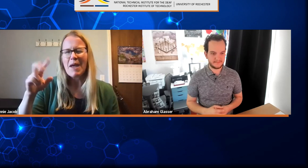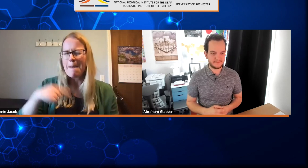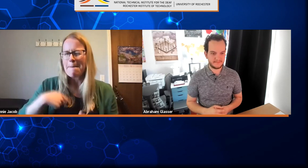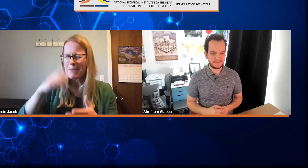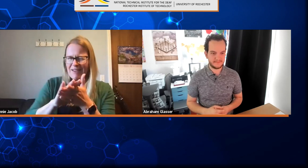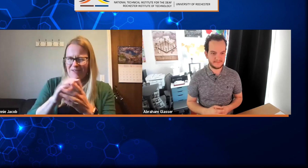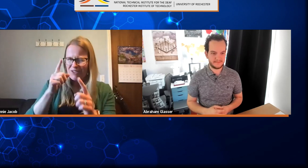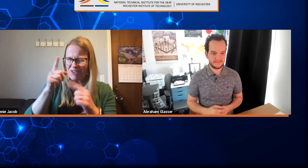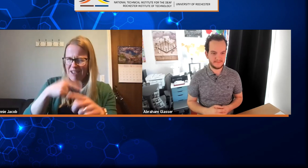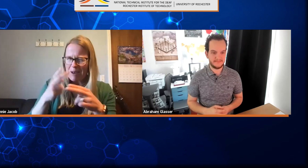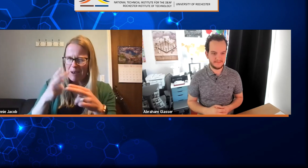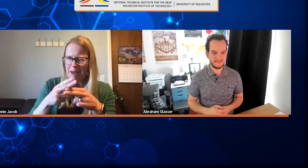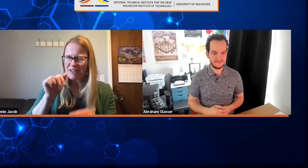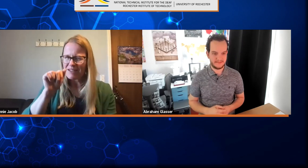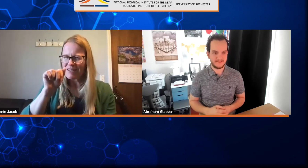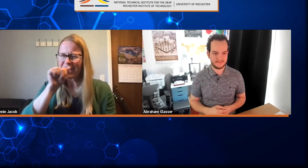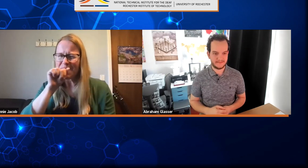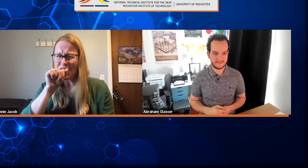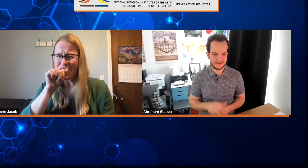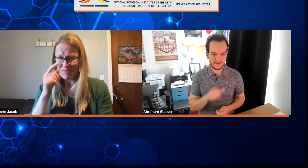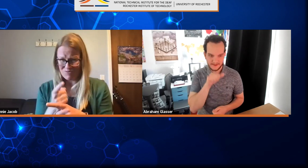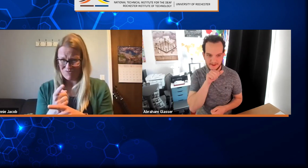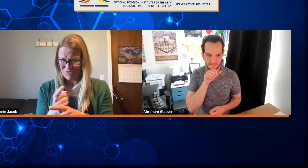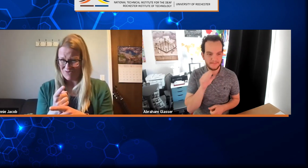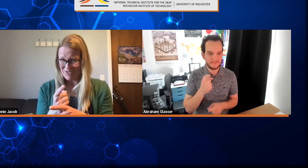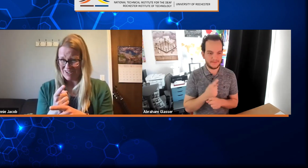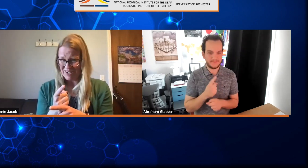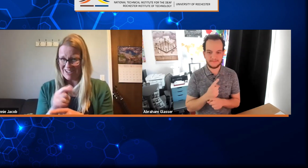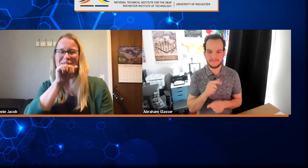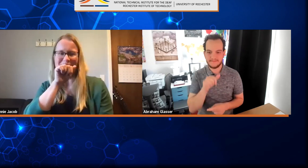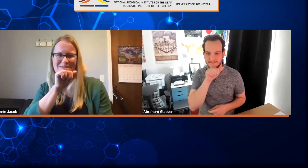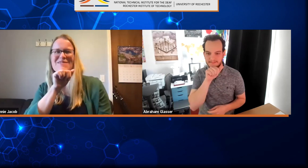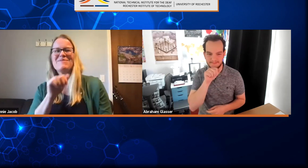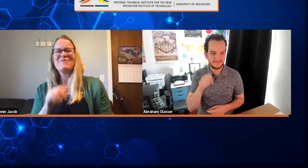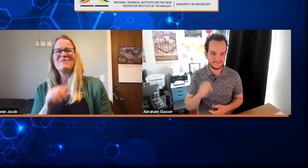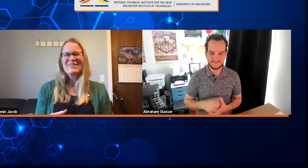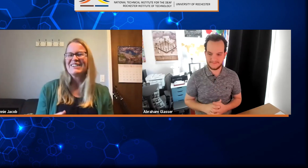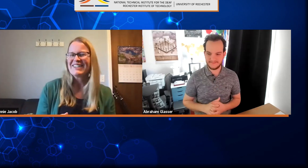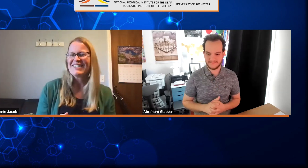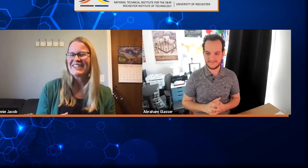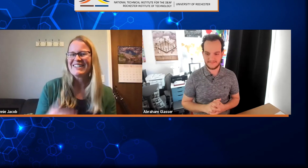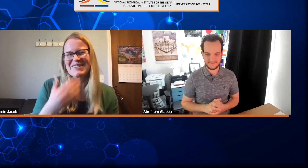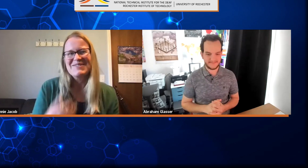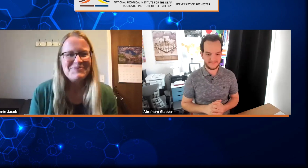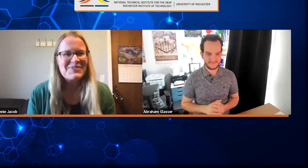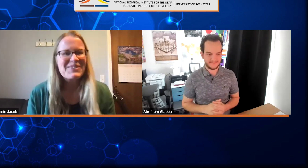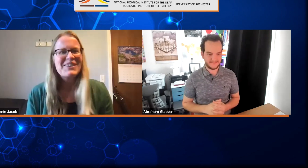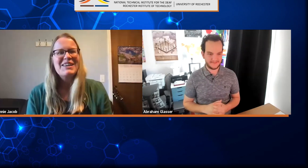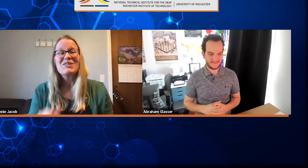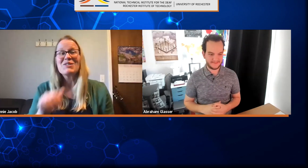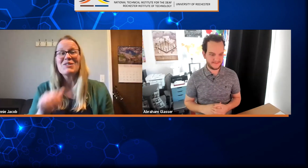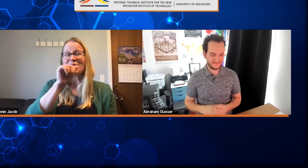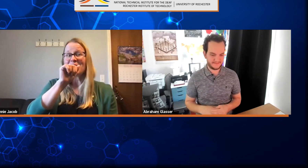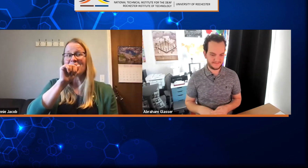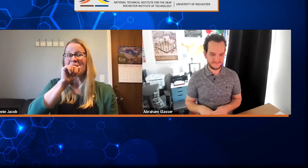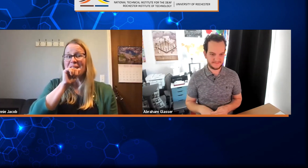I believe this is your sign name. Is that right? Yes, Correct. OK. Thank you.